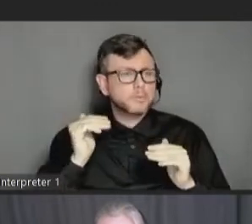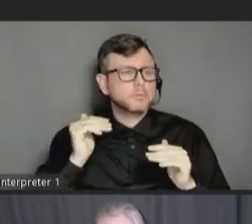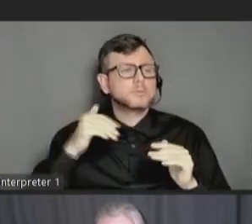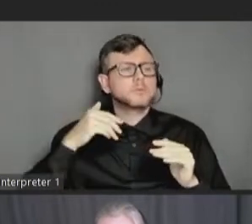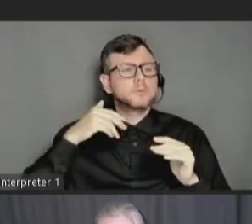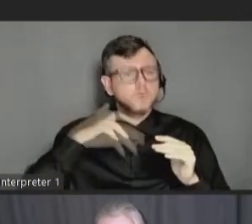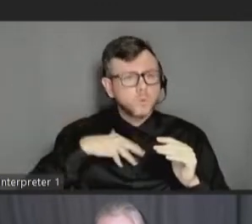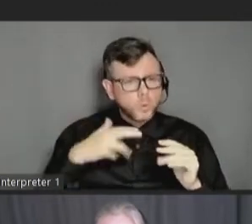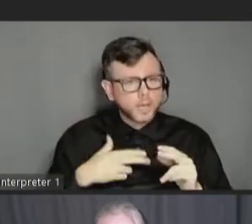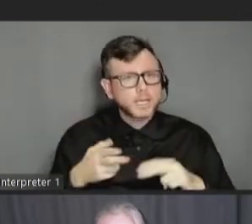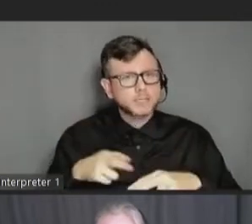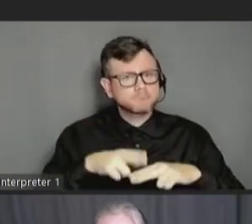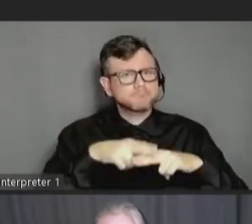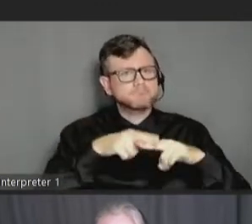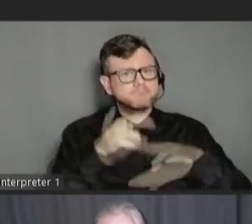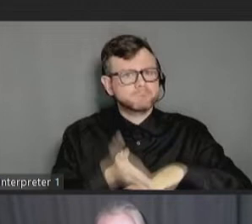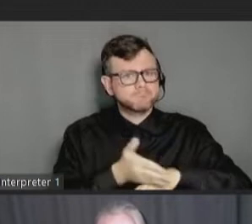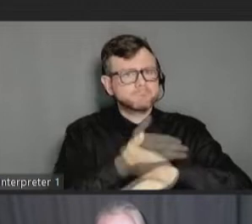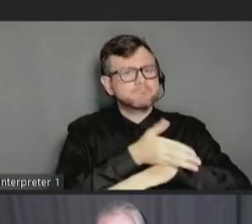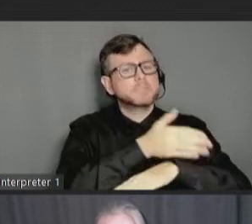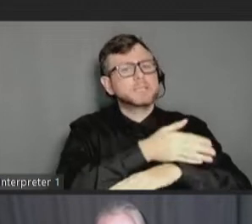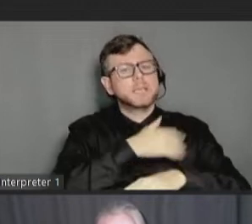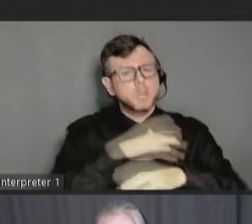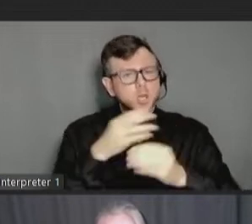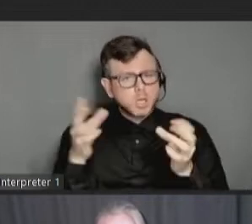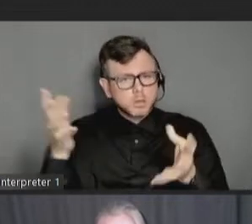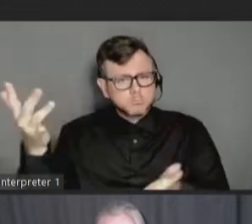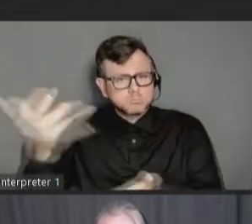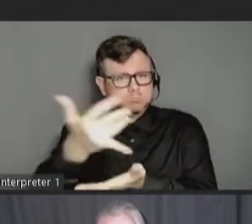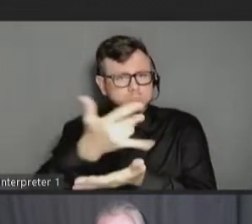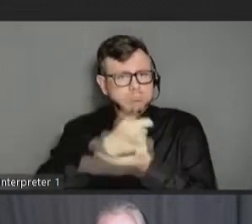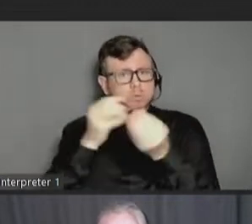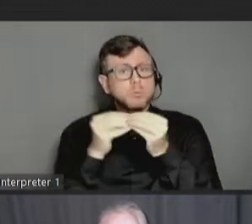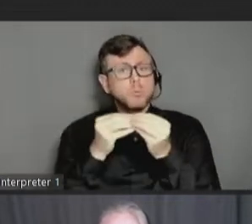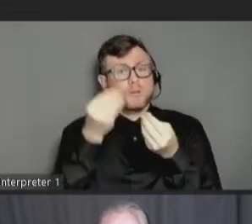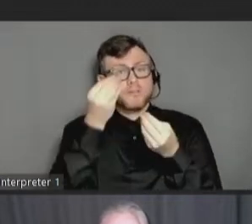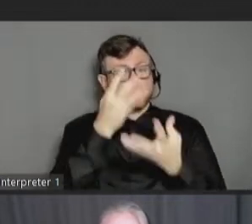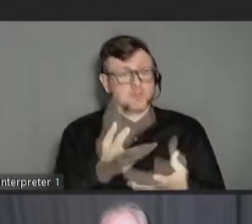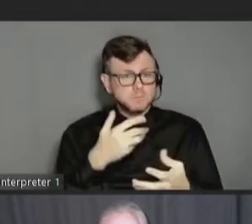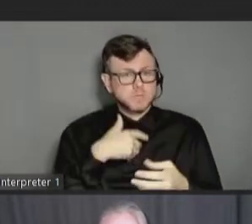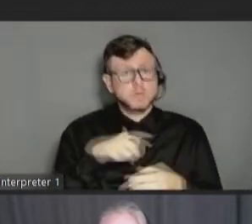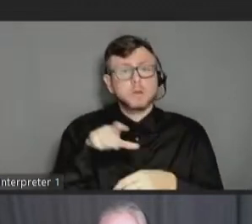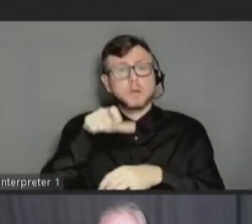index to collect more information. And also, as countries are able to rebound